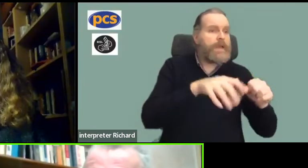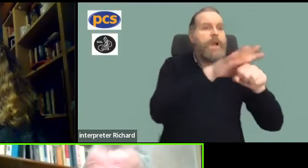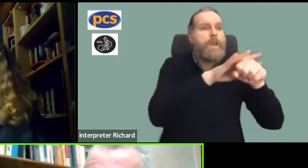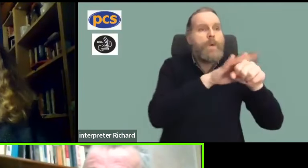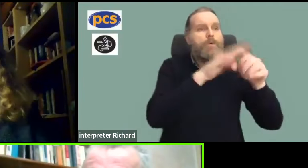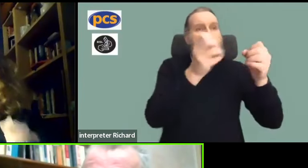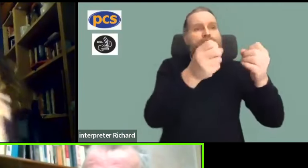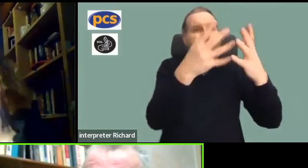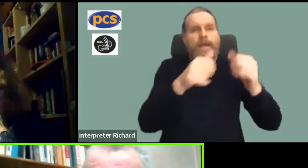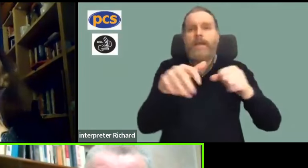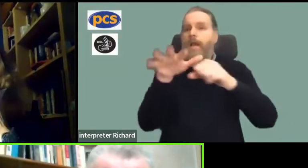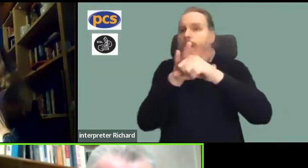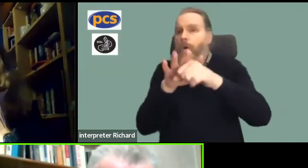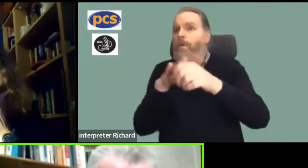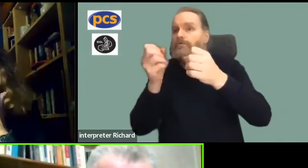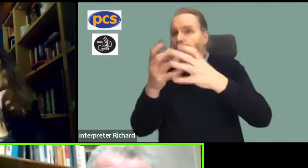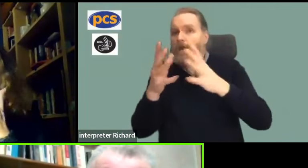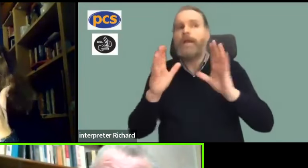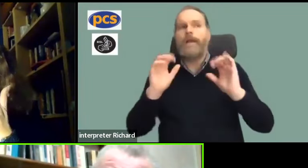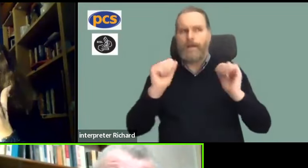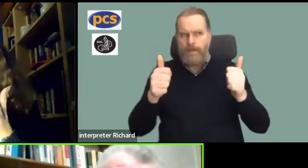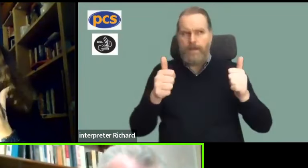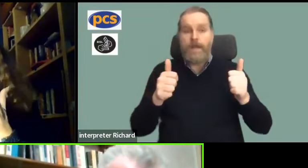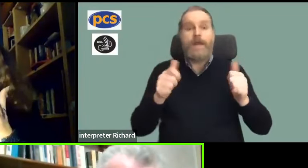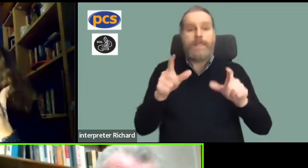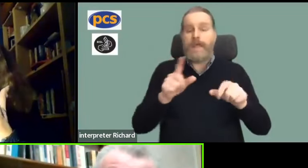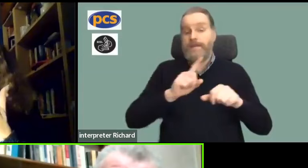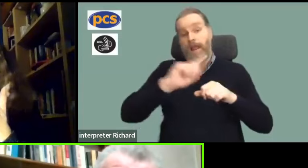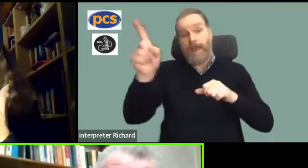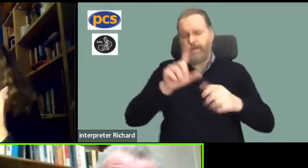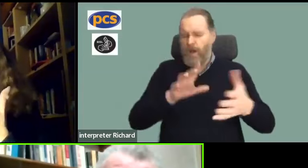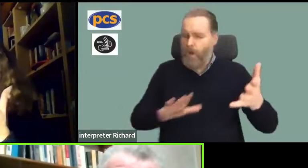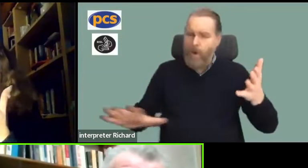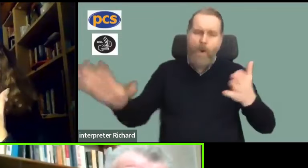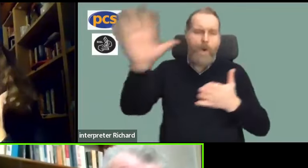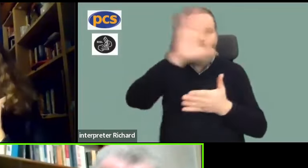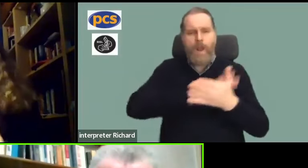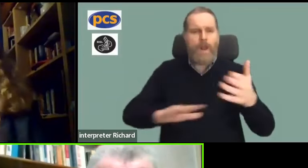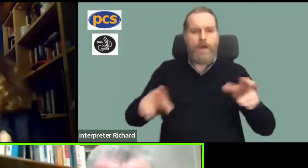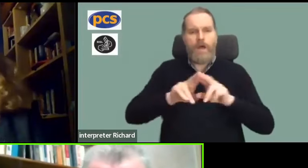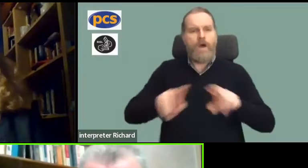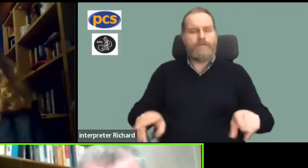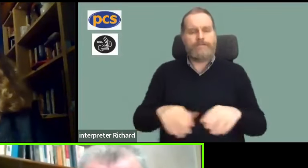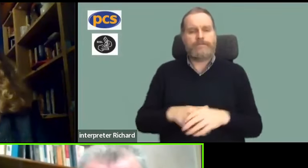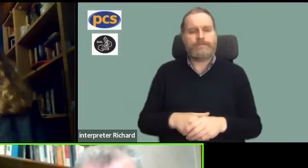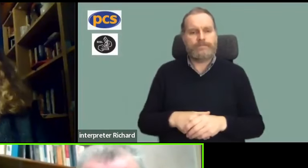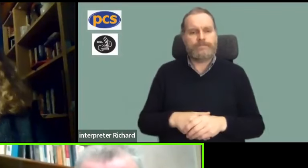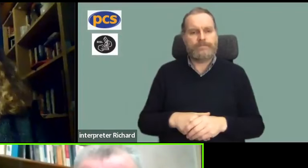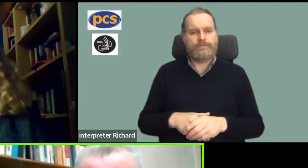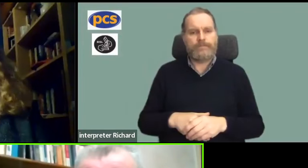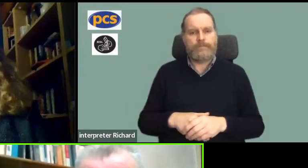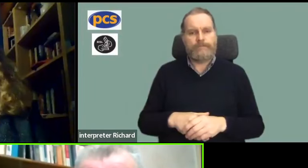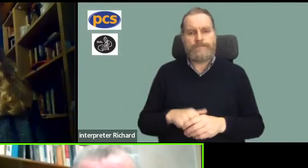if that's everyone it means obviously that's without without financial support which h we know many members have said they can't do do, or to look at where or to look at where that